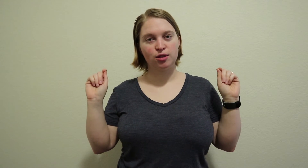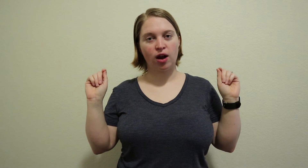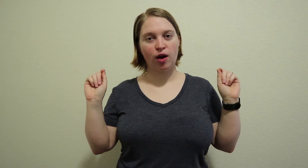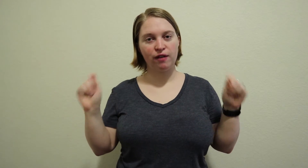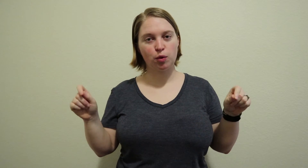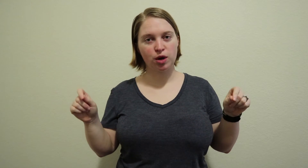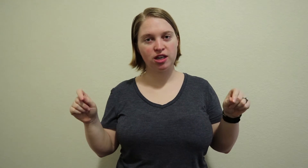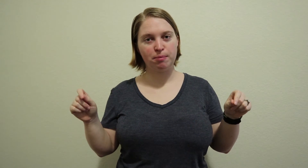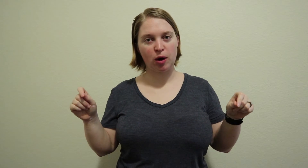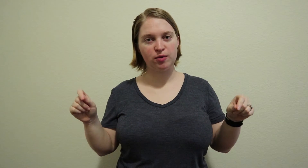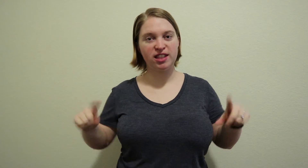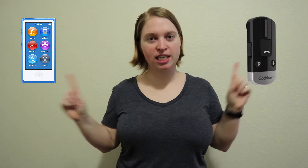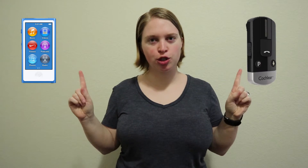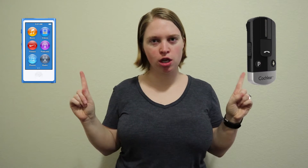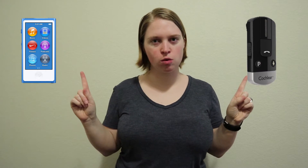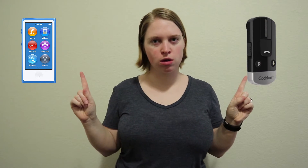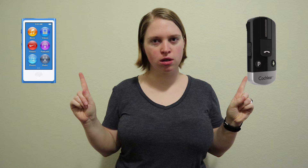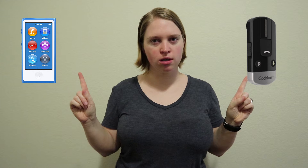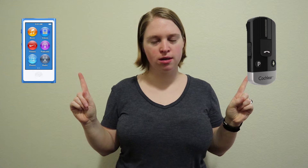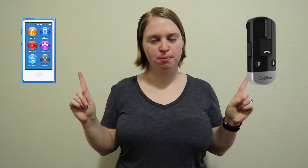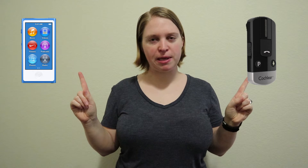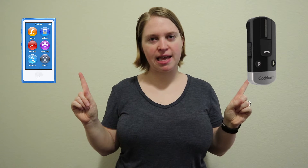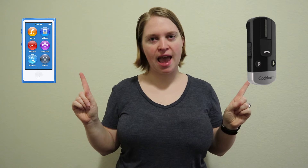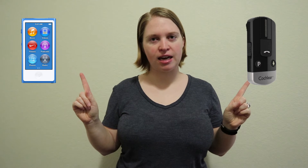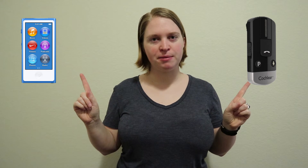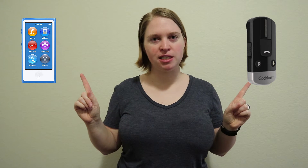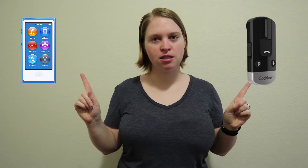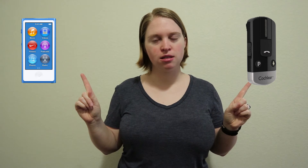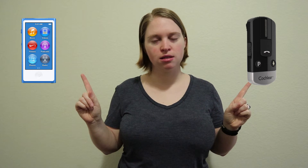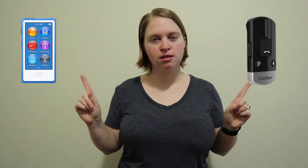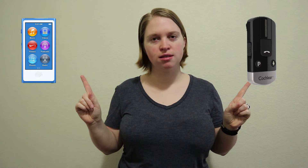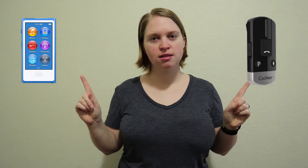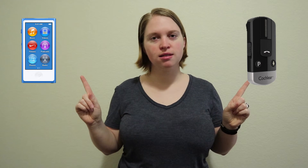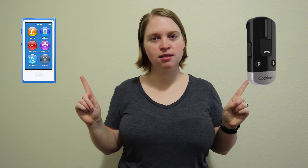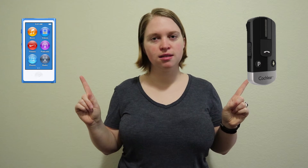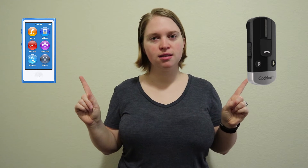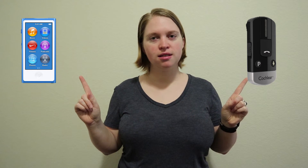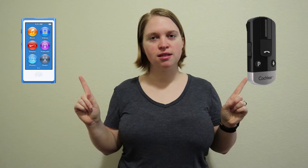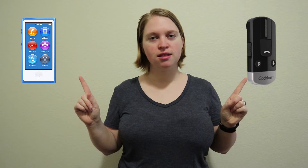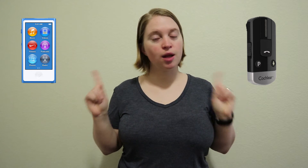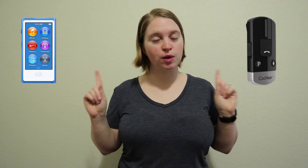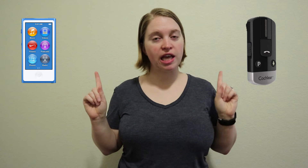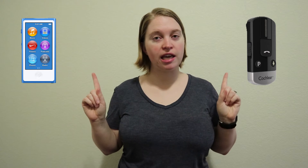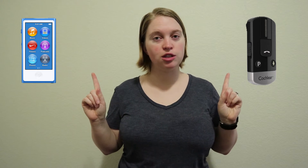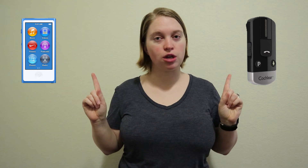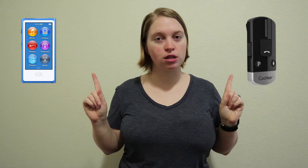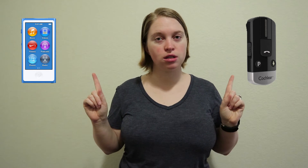so I don't have to worry about these to be enemies they really hate each other